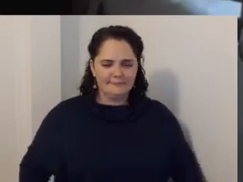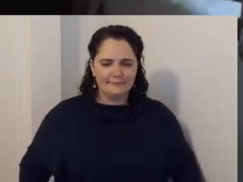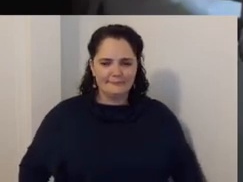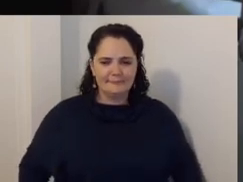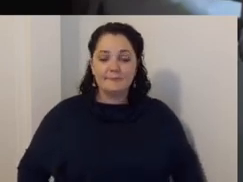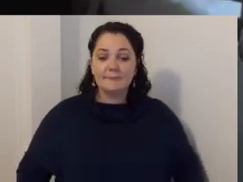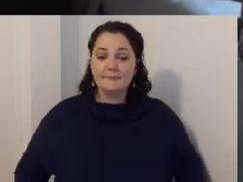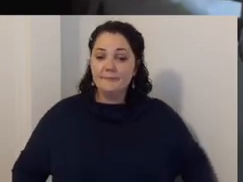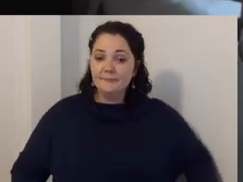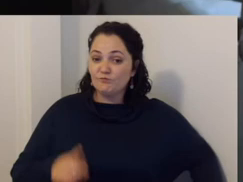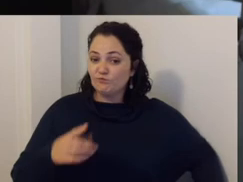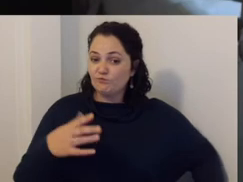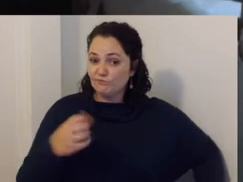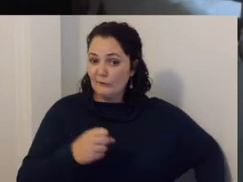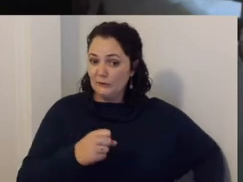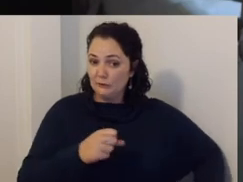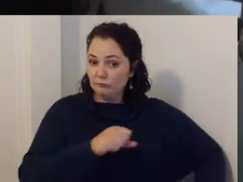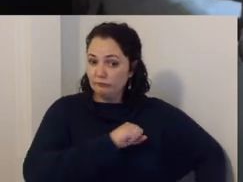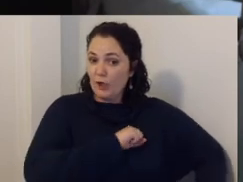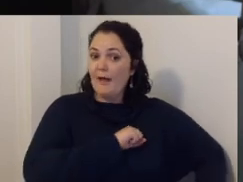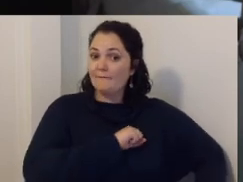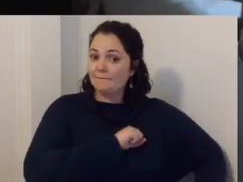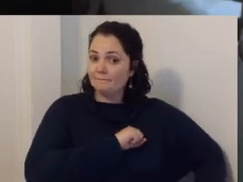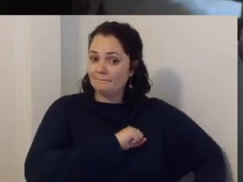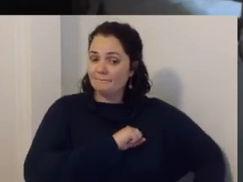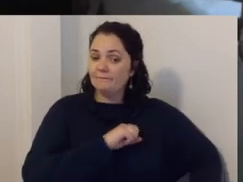you have to also be a a bit brave with your scrubbing, I know that uh